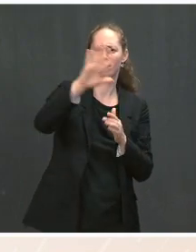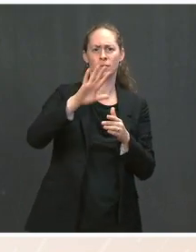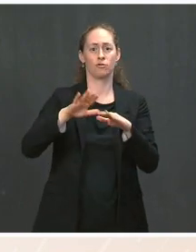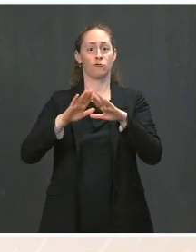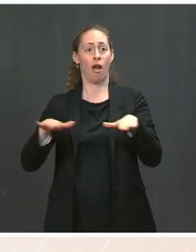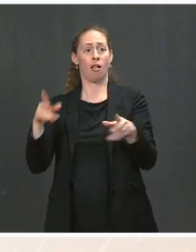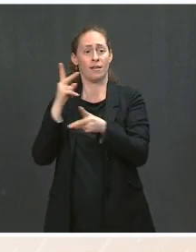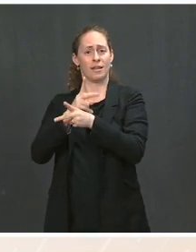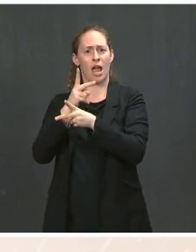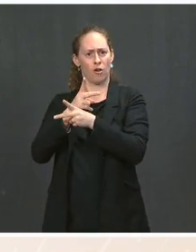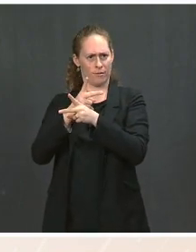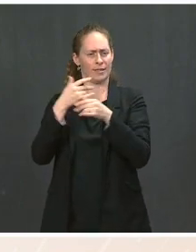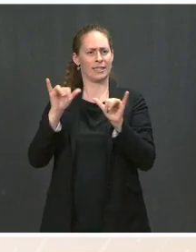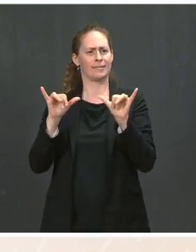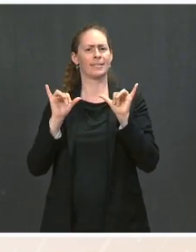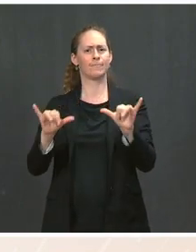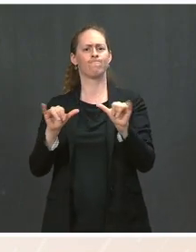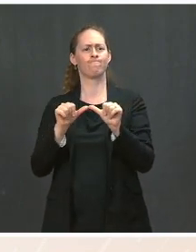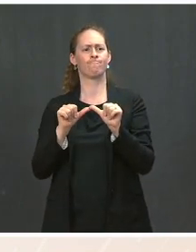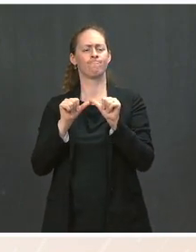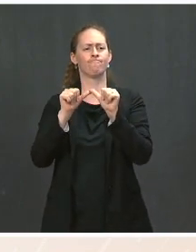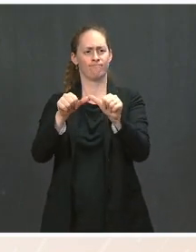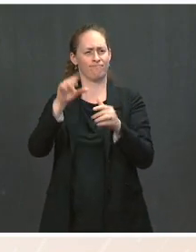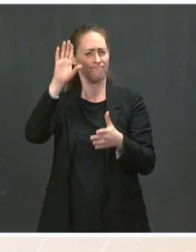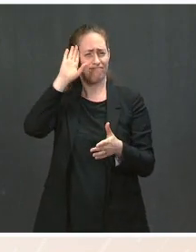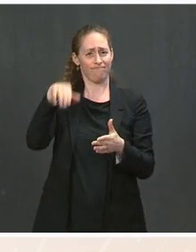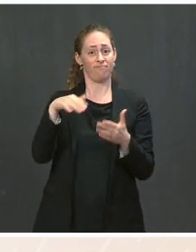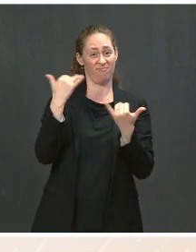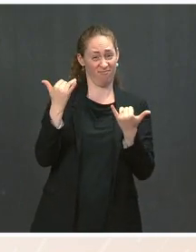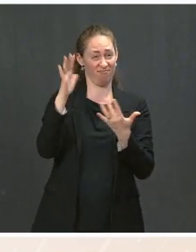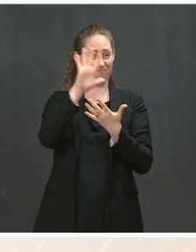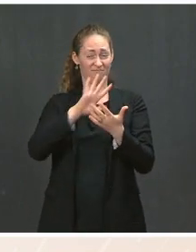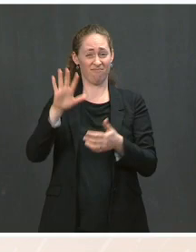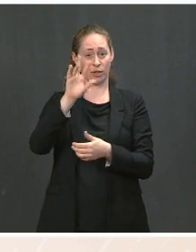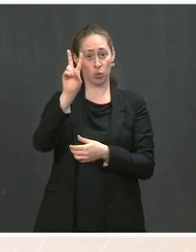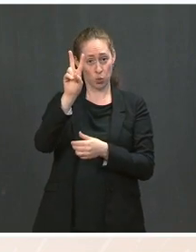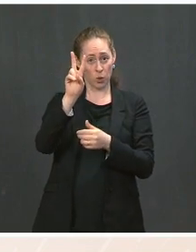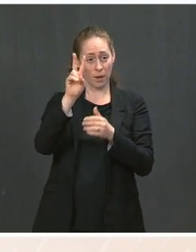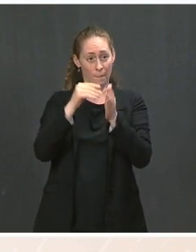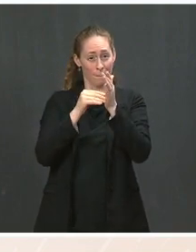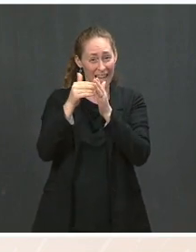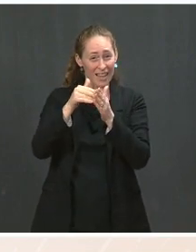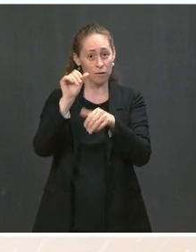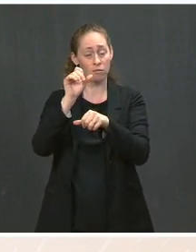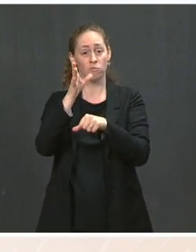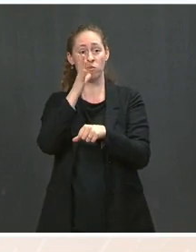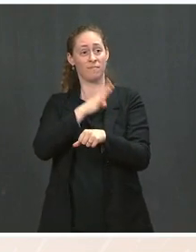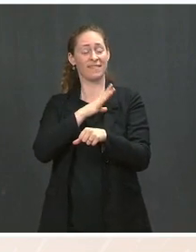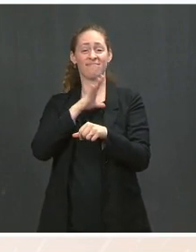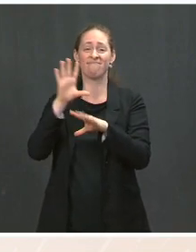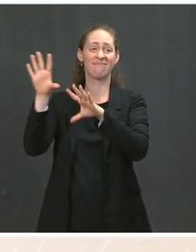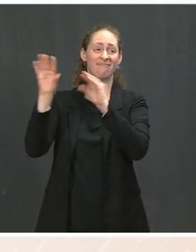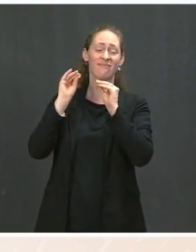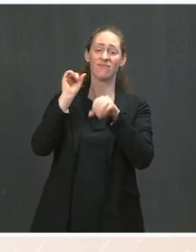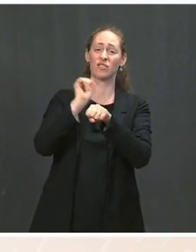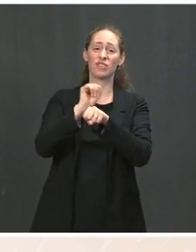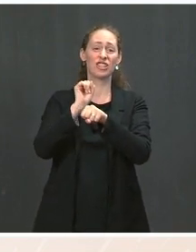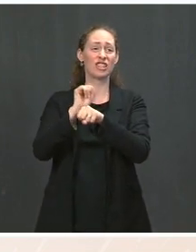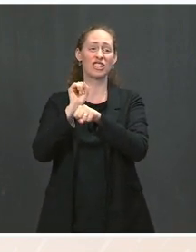roughly 2 million women have left the workforce. That is disproportionately due to caregiving needs, and we are hopeful that this will help.